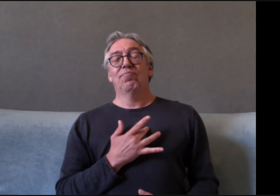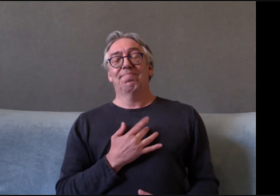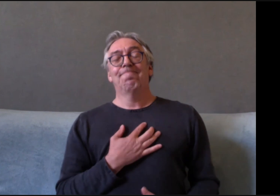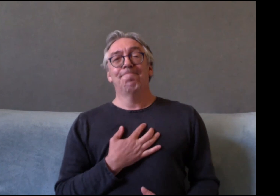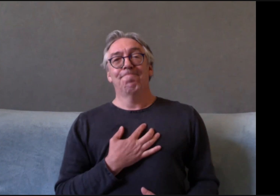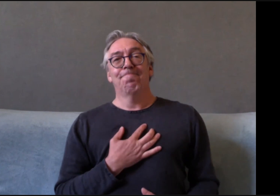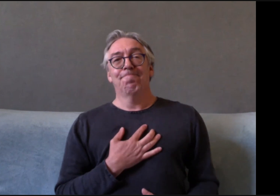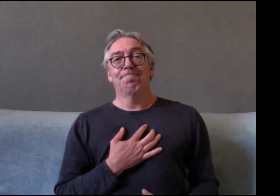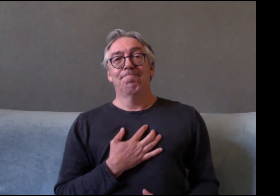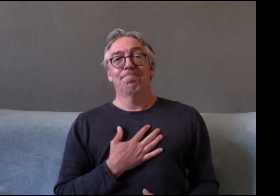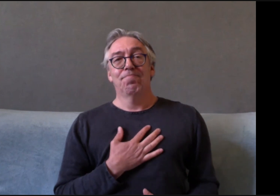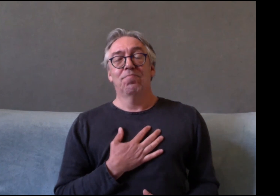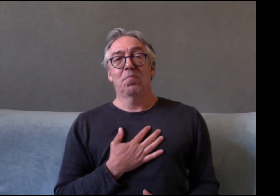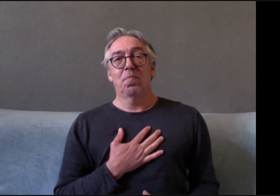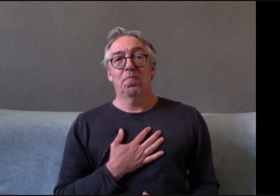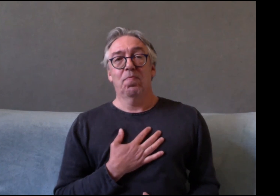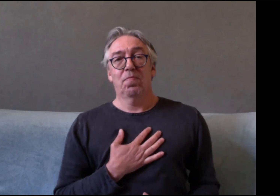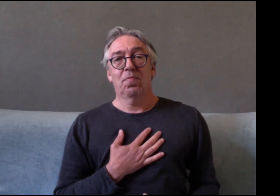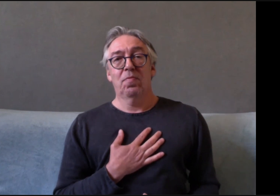by what has been discussed.